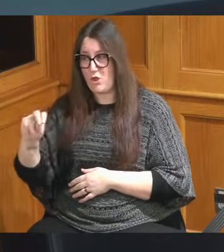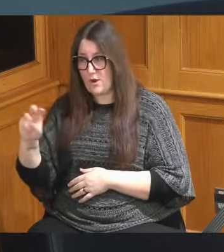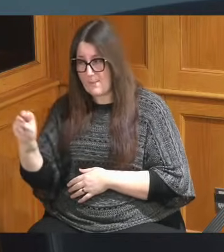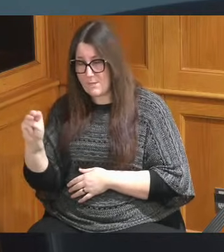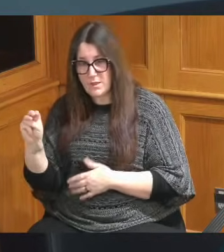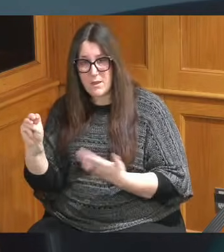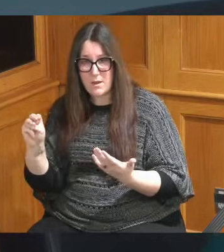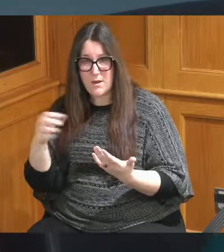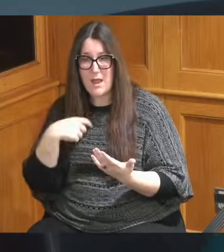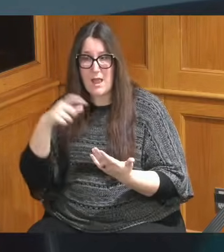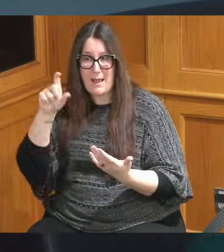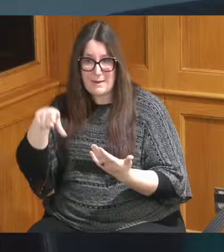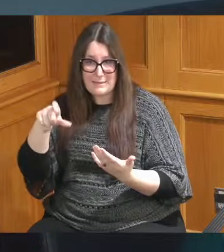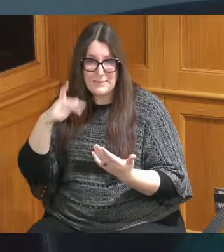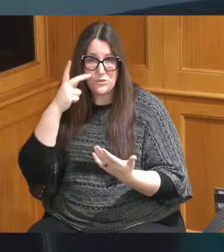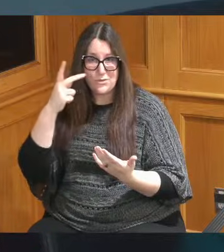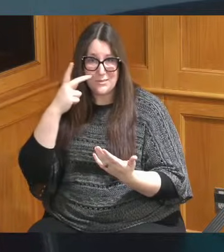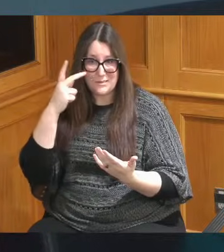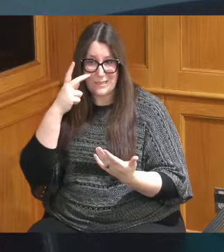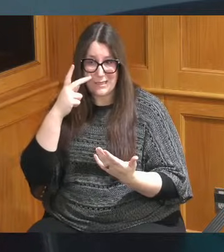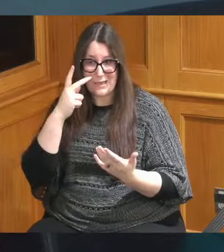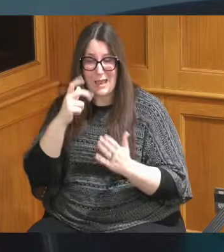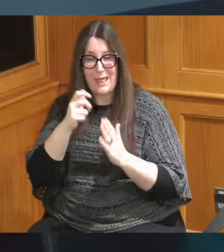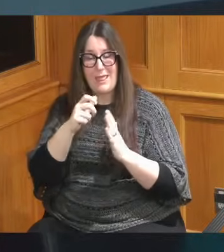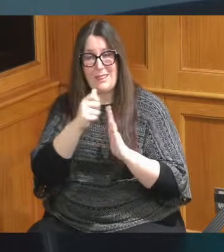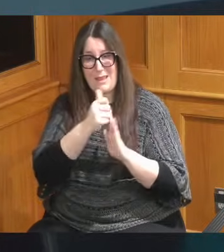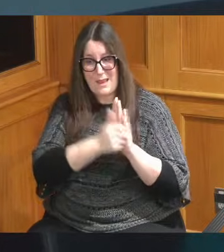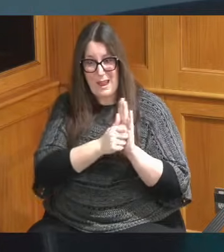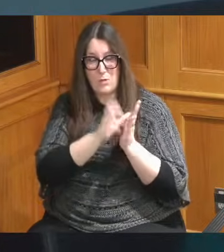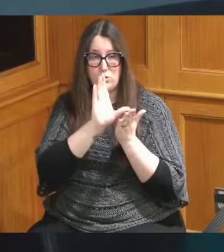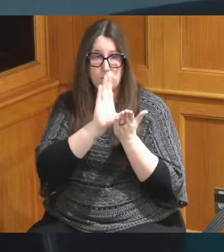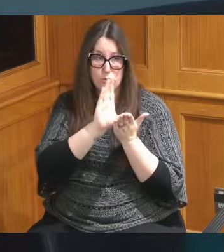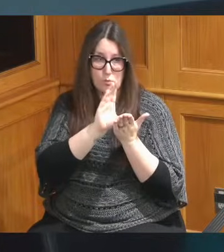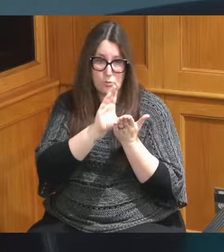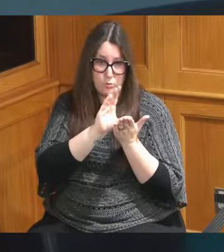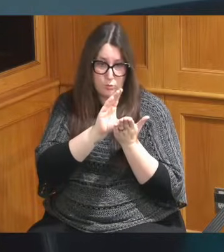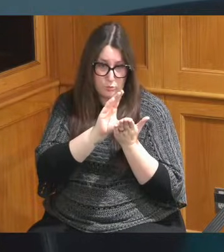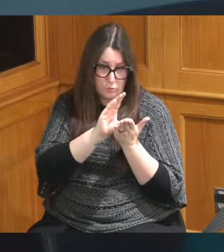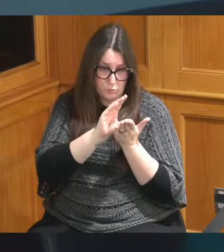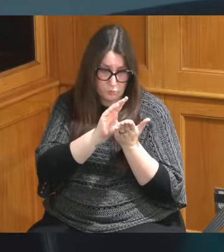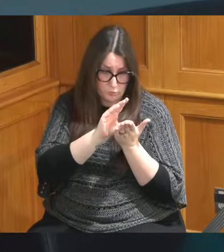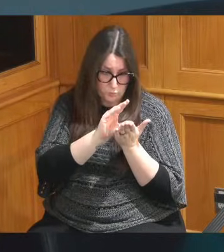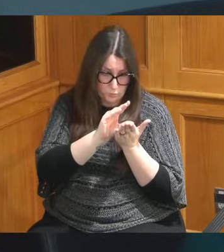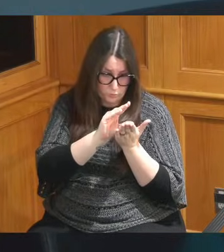thing. It's going down. your bank account is going down and then we can make an I can't really make